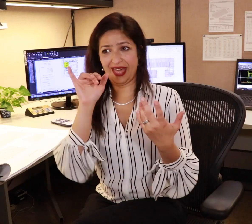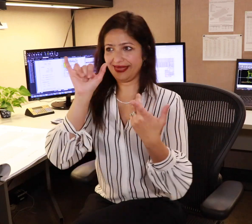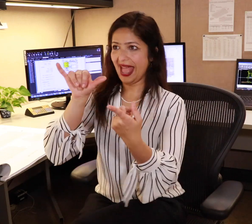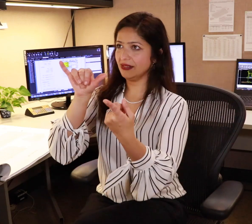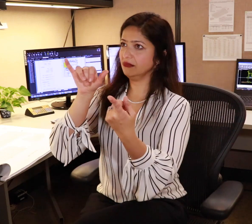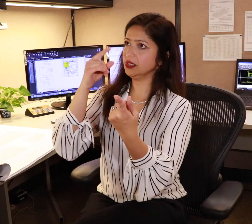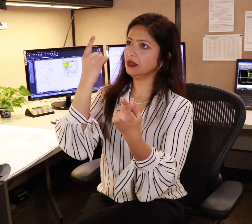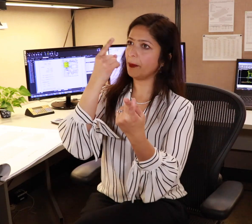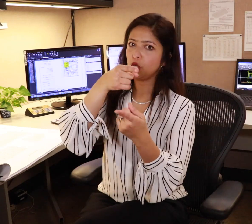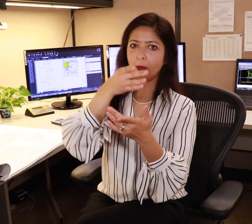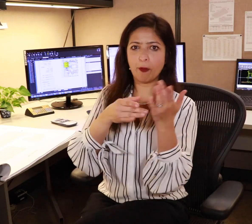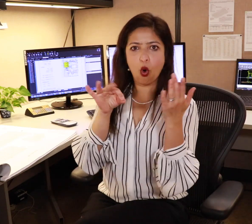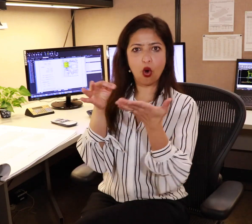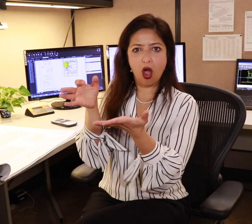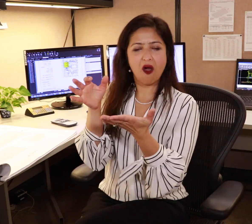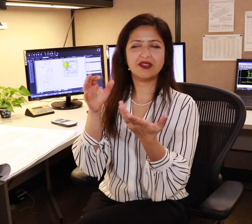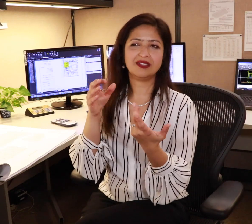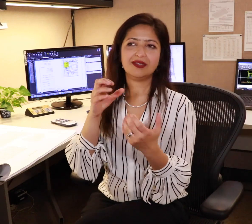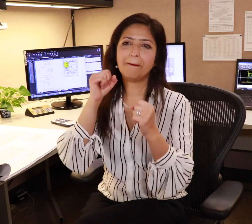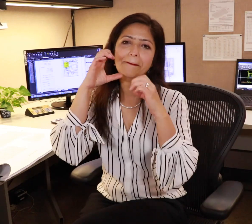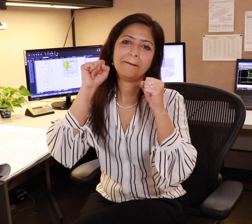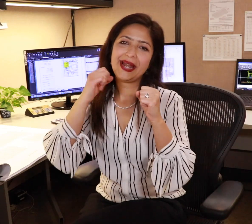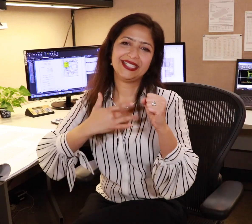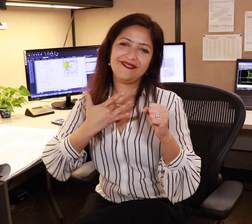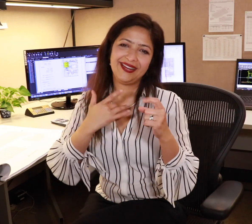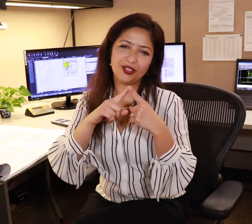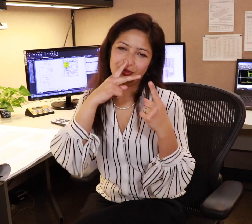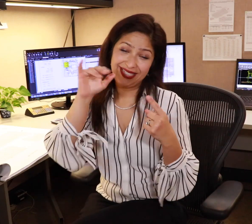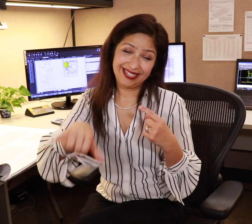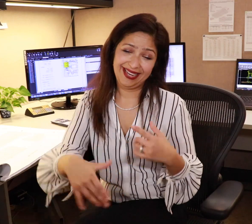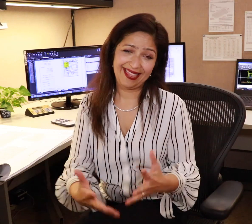and that it was something you were a part of. It’s an amazing feeling to see that happen.